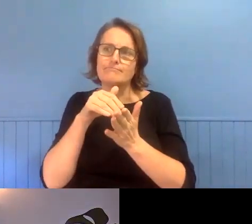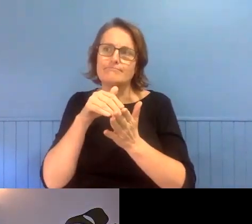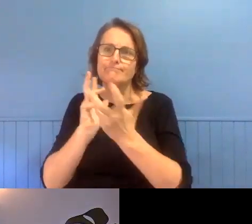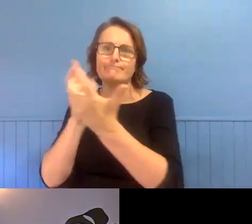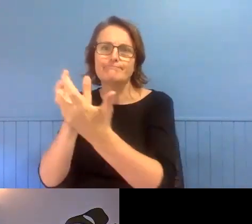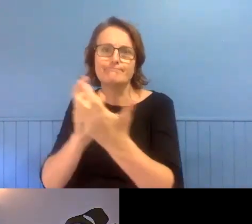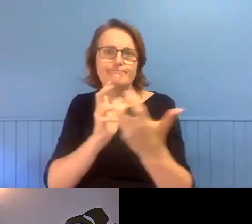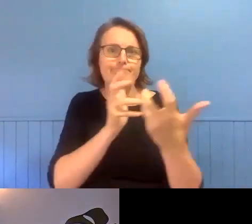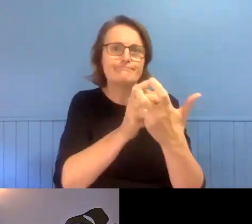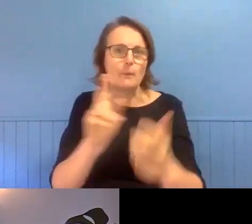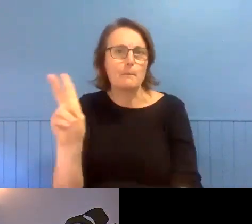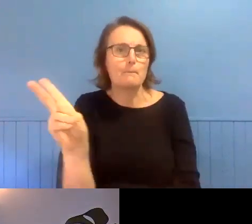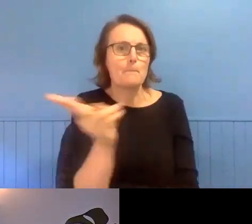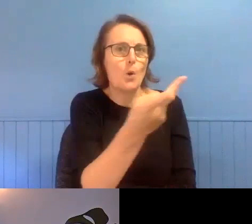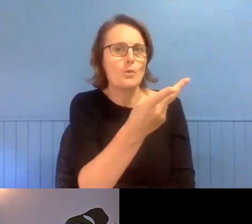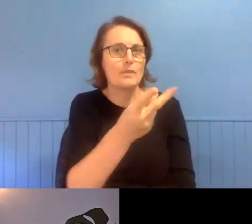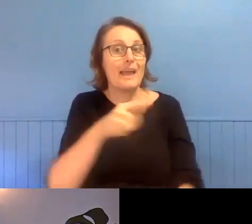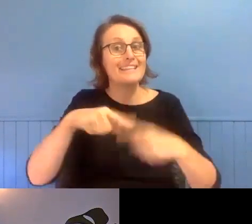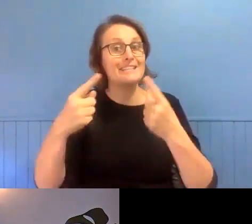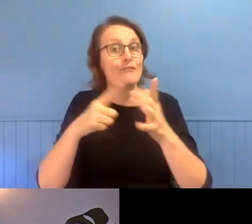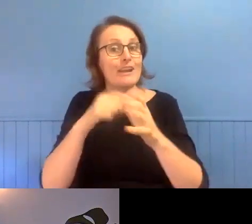possibilities there. I'd love to hear what you come up with. Do